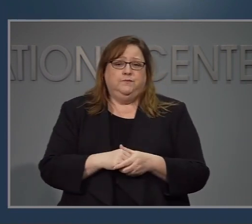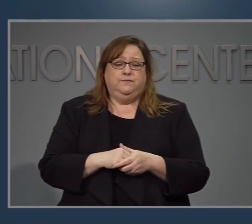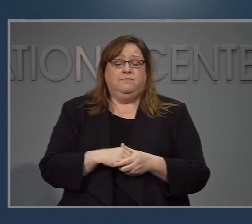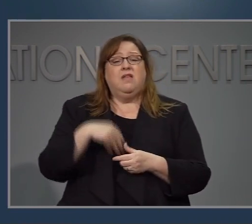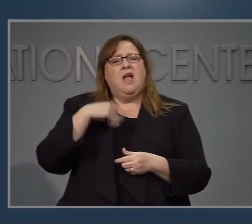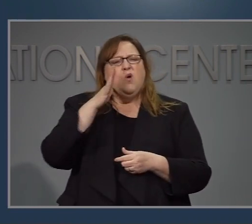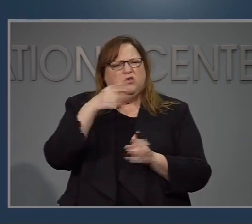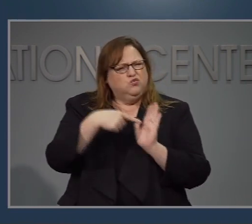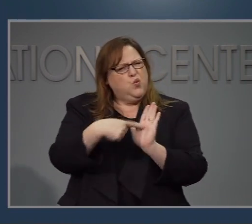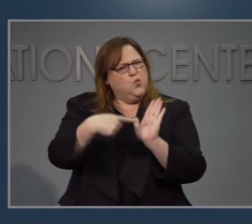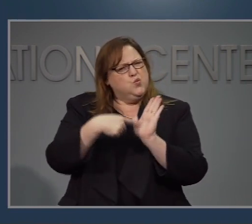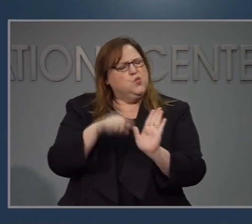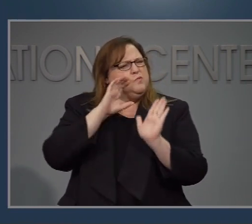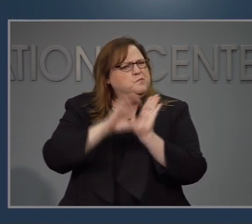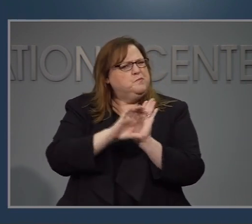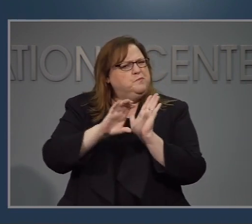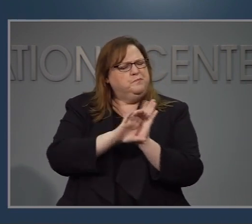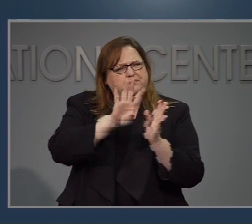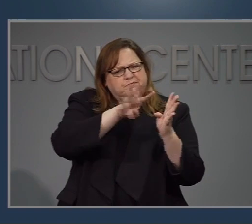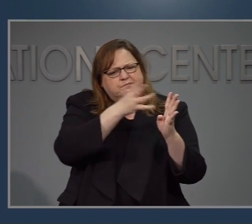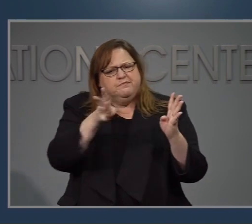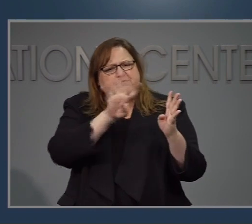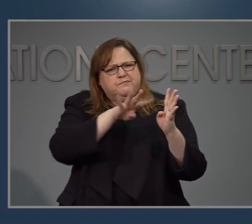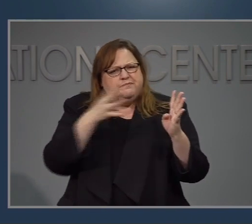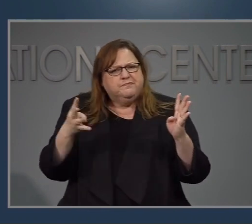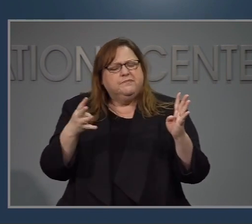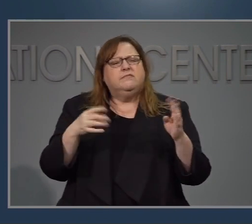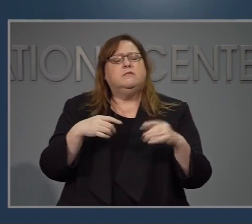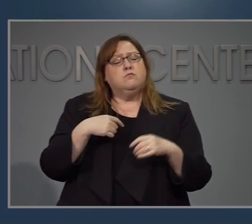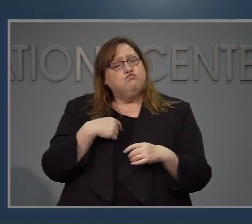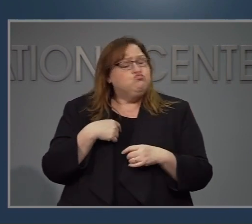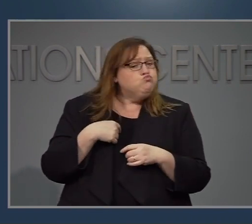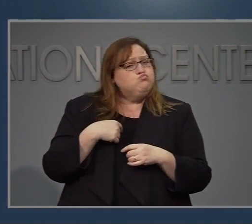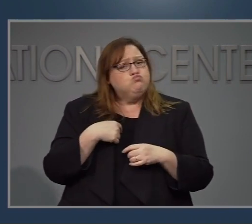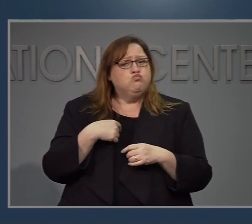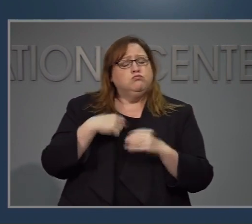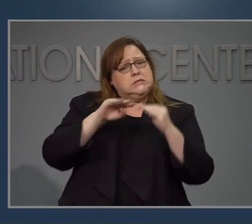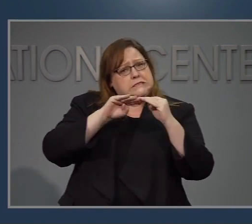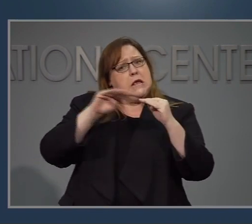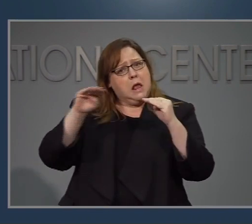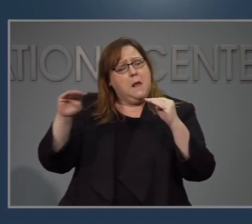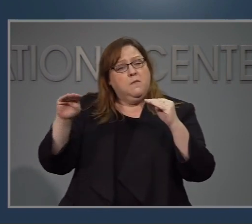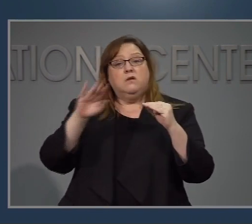HAVE PREPARED US TO MOVE INTO PHASE 2 AT THE END OF THE WEEK. GO THROUGH THE GRAPHS AND YOU'LL SEE THAT OVER ALL THE